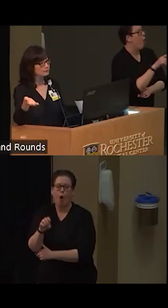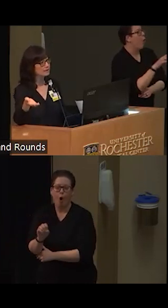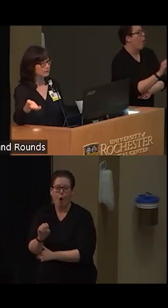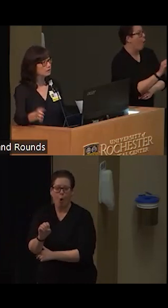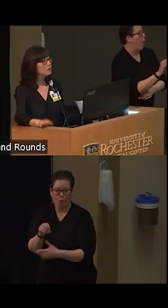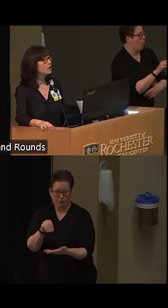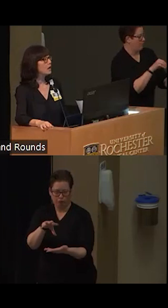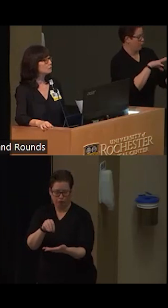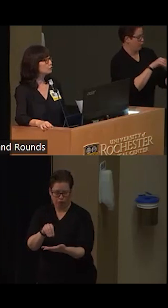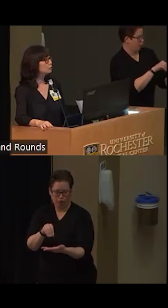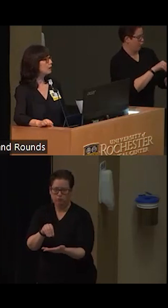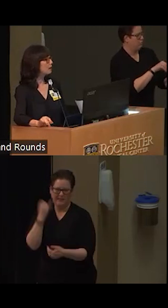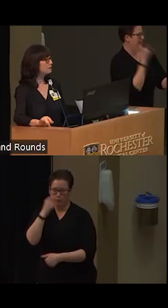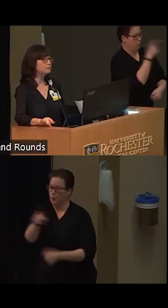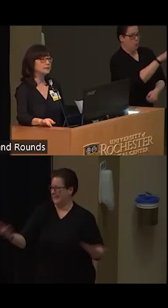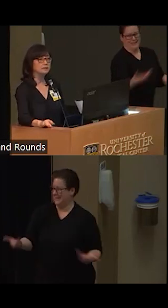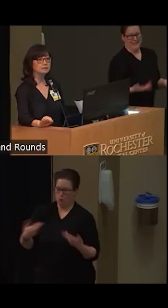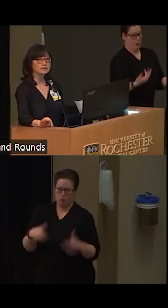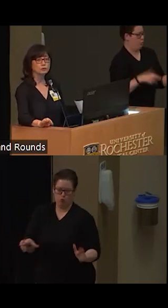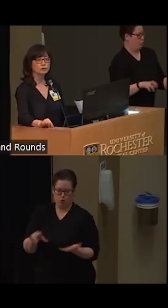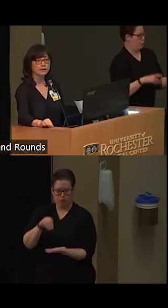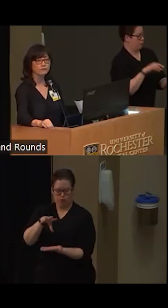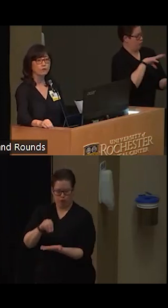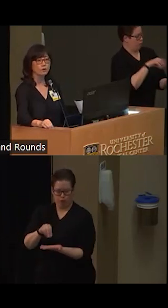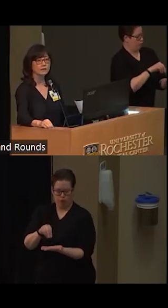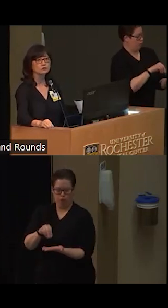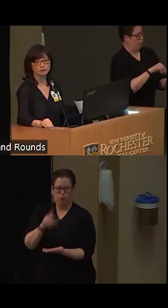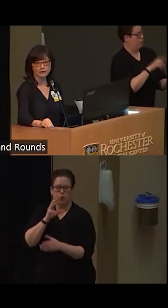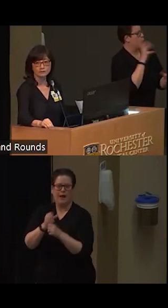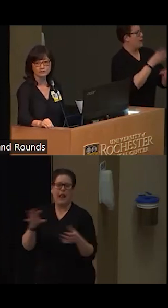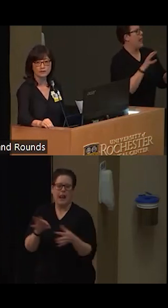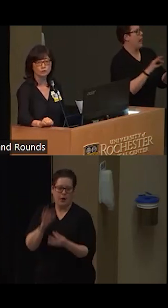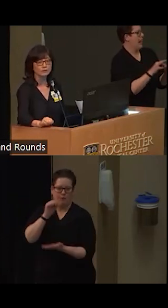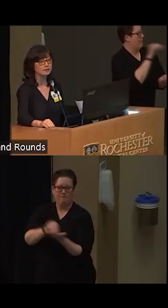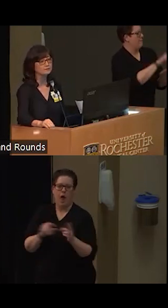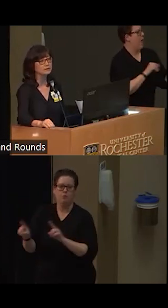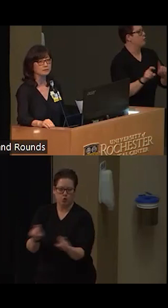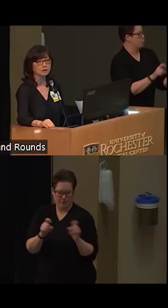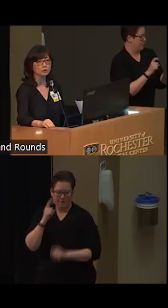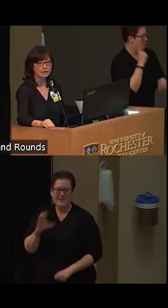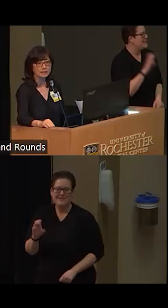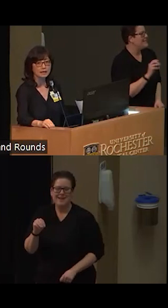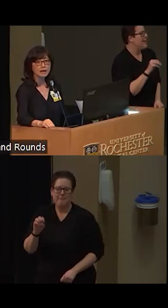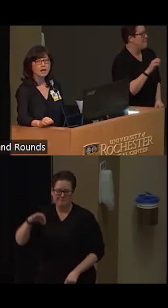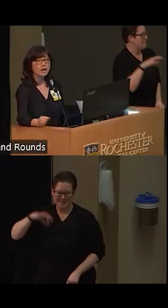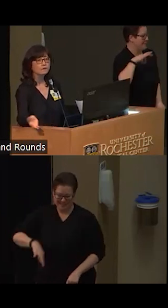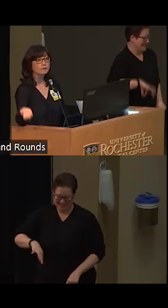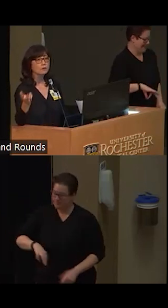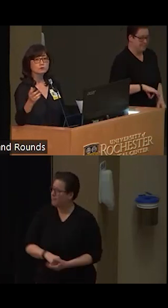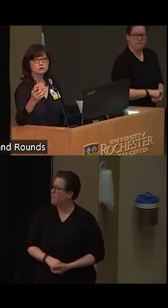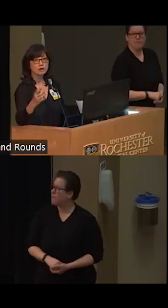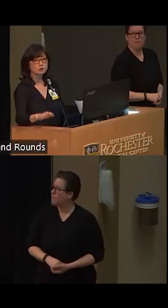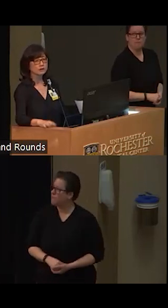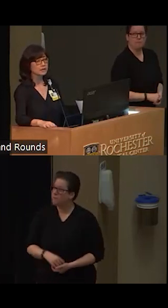present here to be sent to a link for the survey so that you receive CME credit and for those who